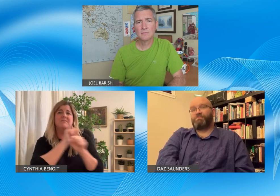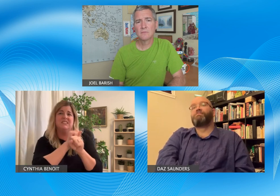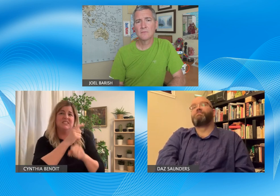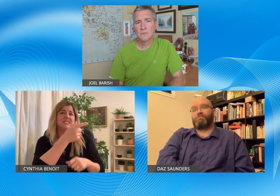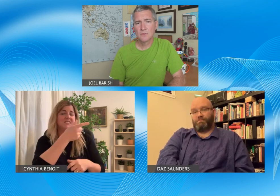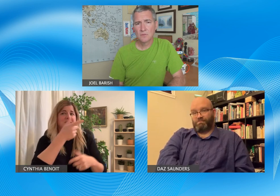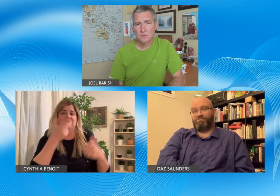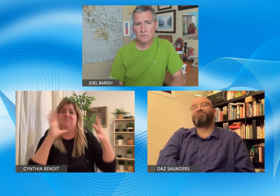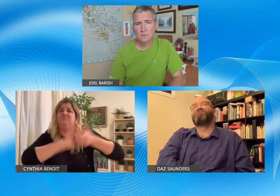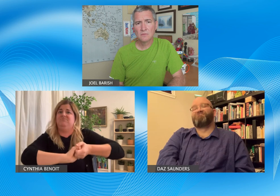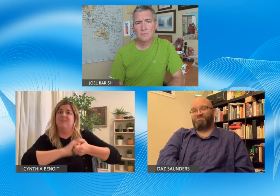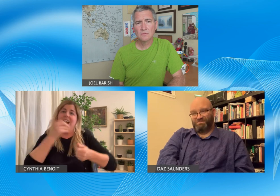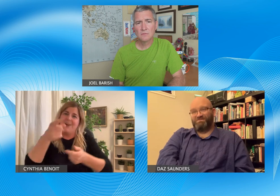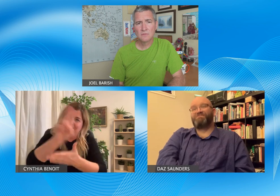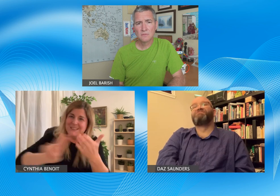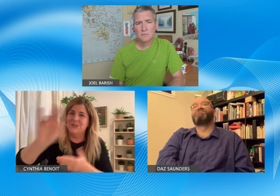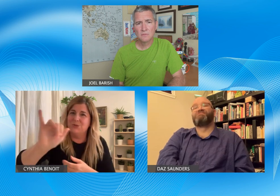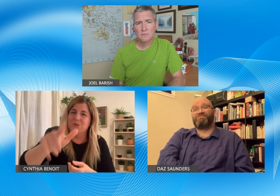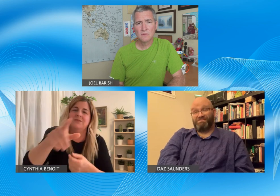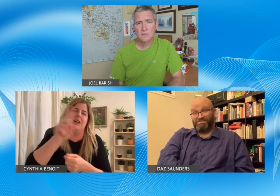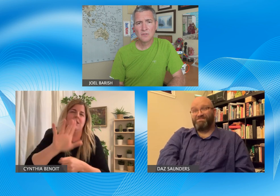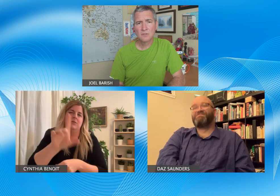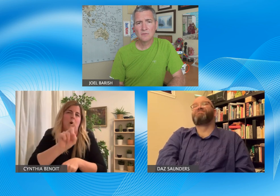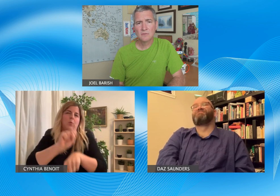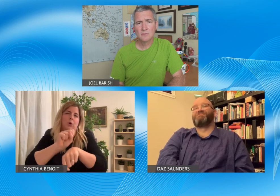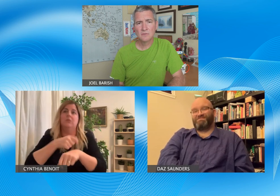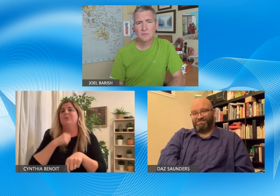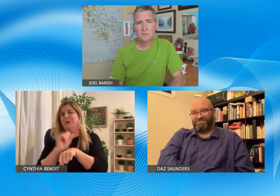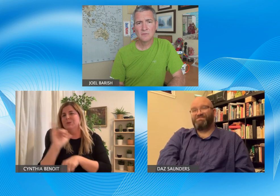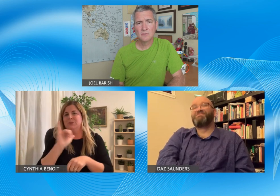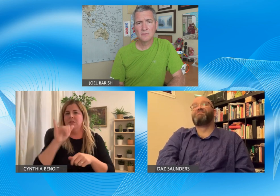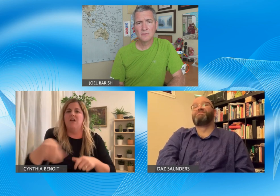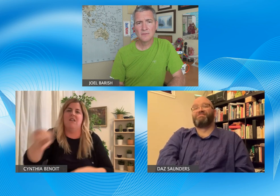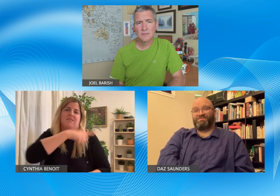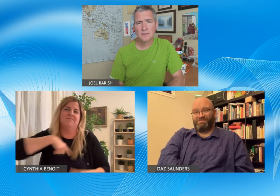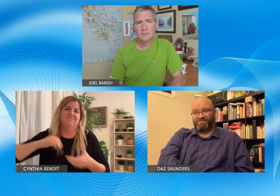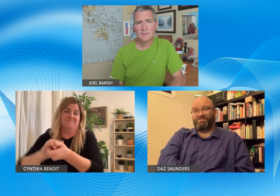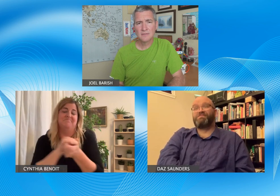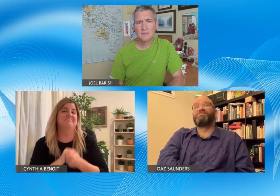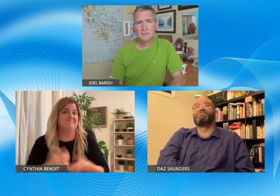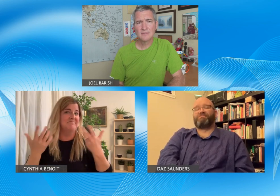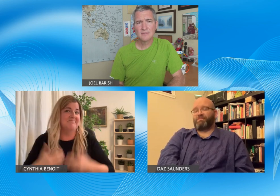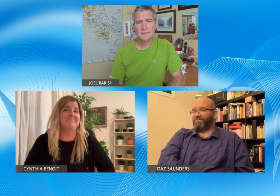And of course, to the university where Daz works and the participation of my company as well. The teamwork between all of us worked well.